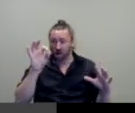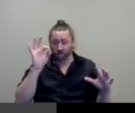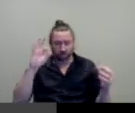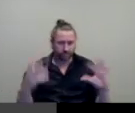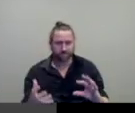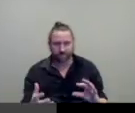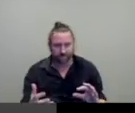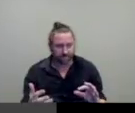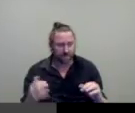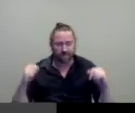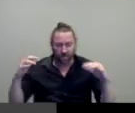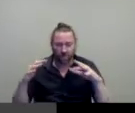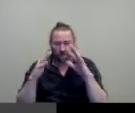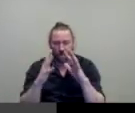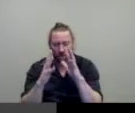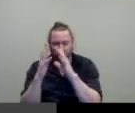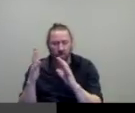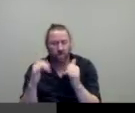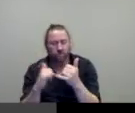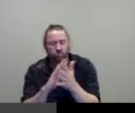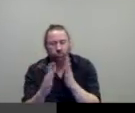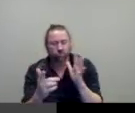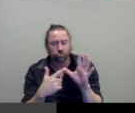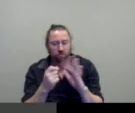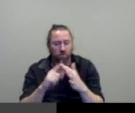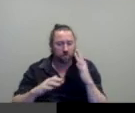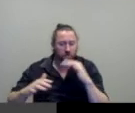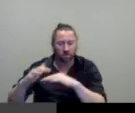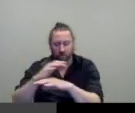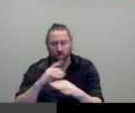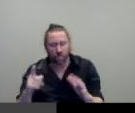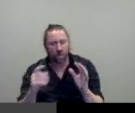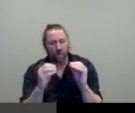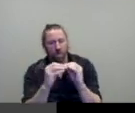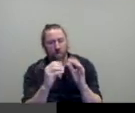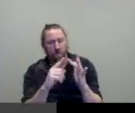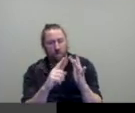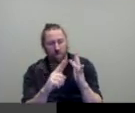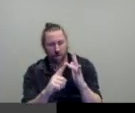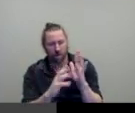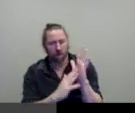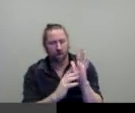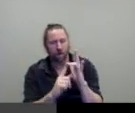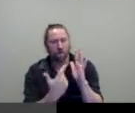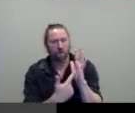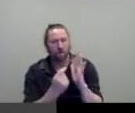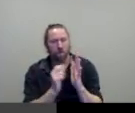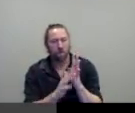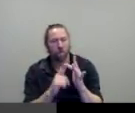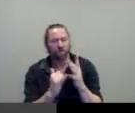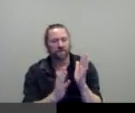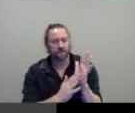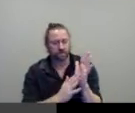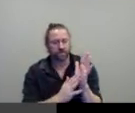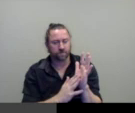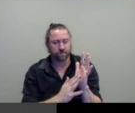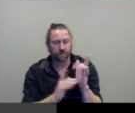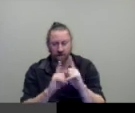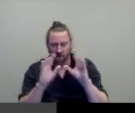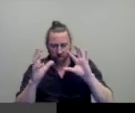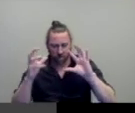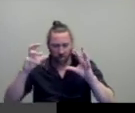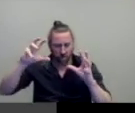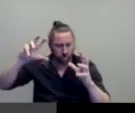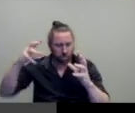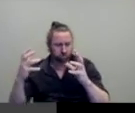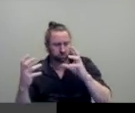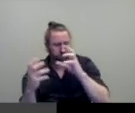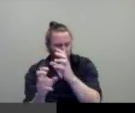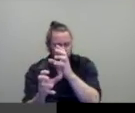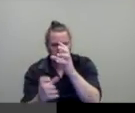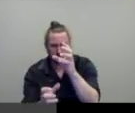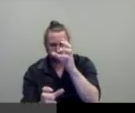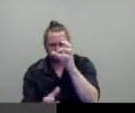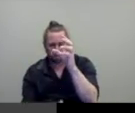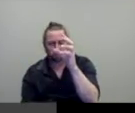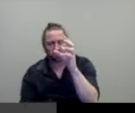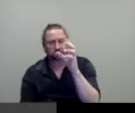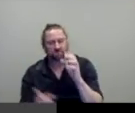shapes like Eva Hess' or biomorphism those curved and globular shapes of Asawa so there's a repeated